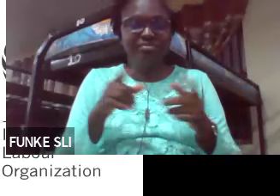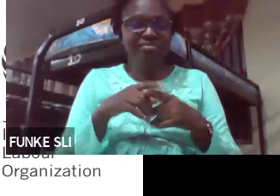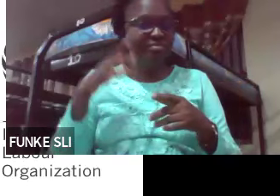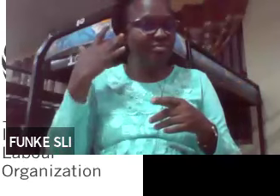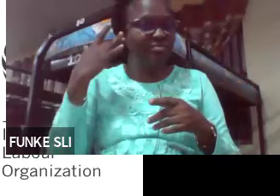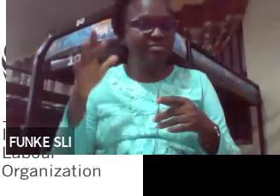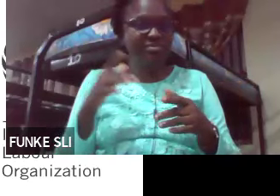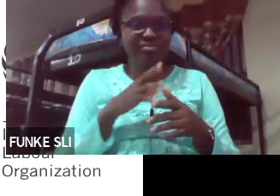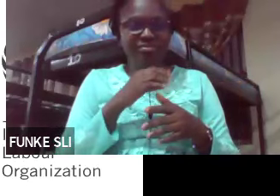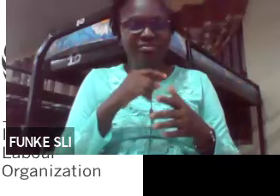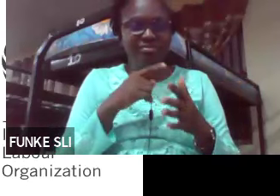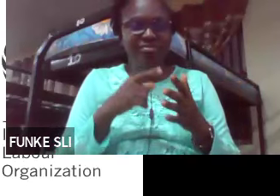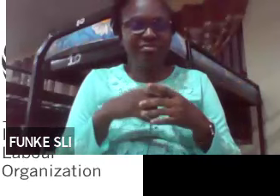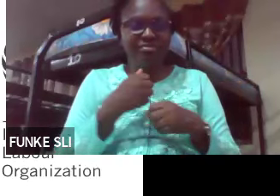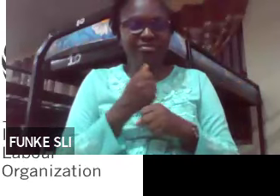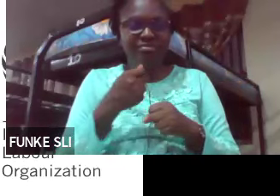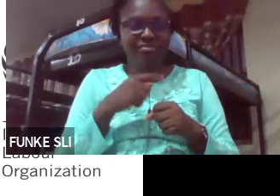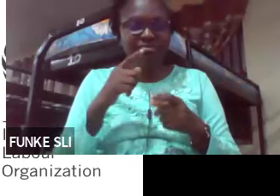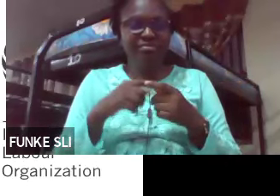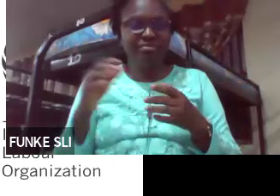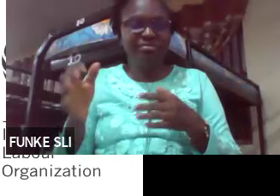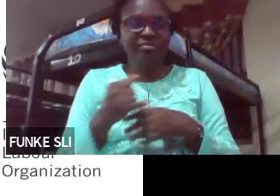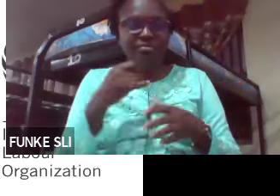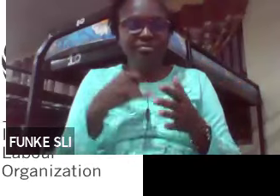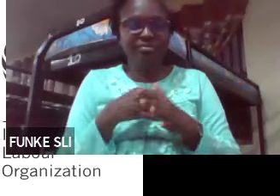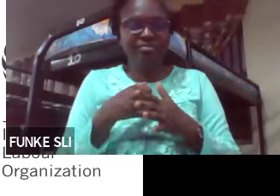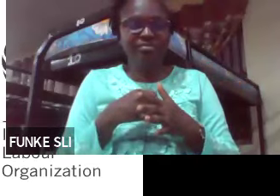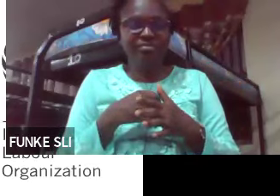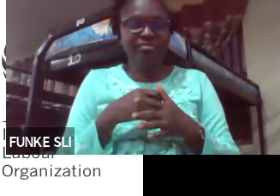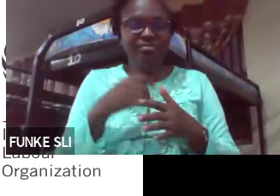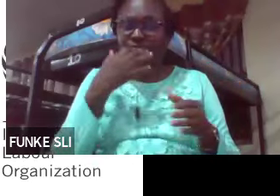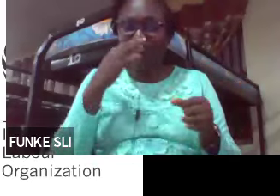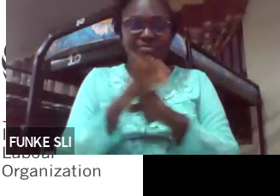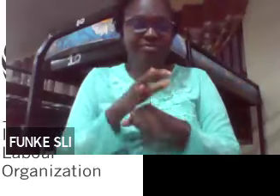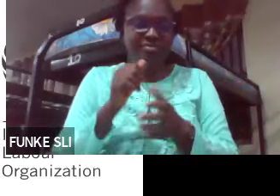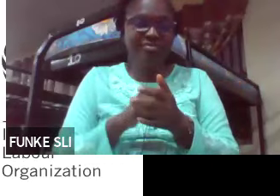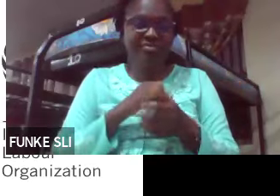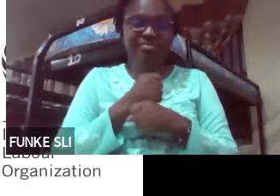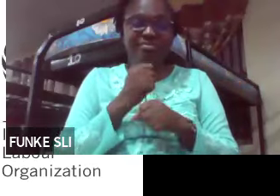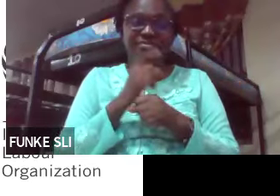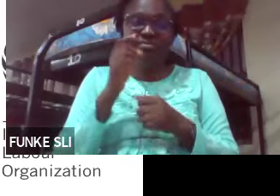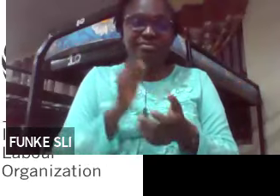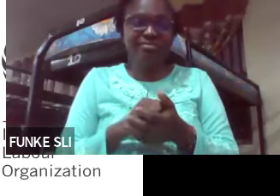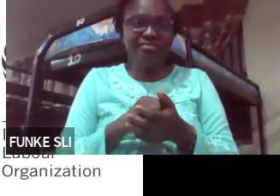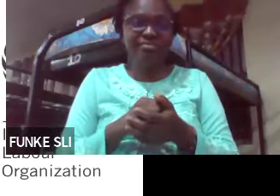Esther Isaac Chidera: and this made me to take this Esther Isaac Chidera: vow that I will make sure that I I